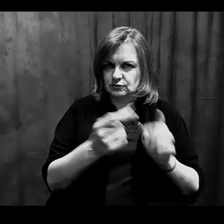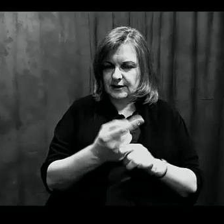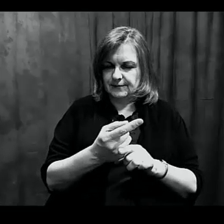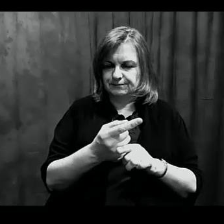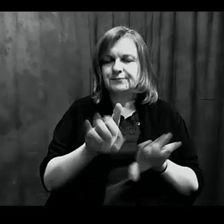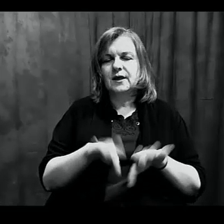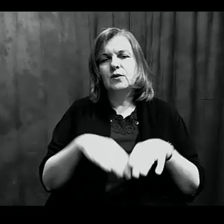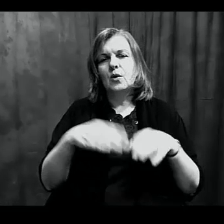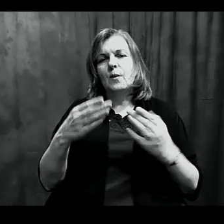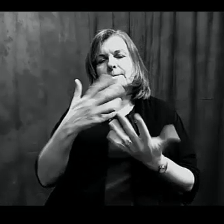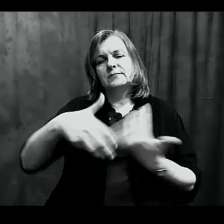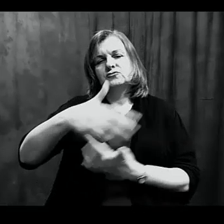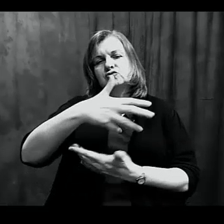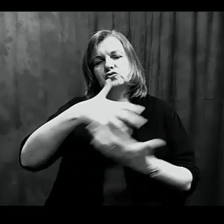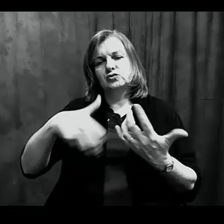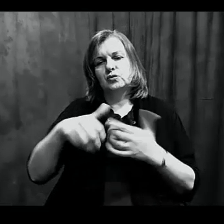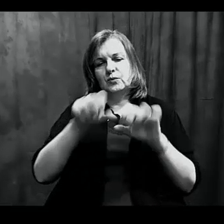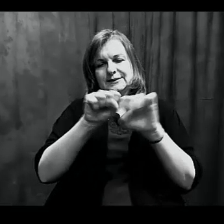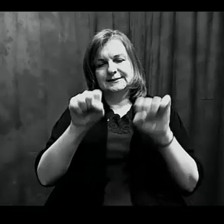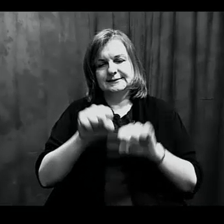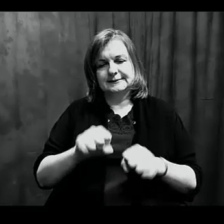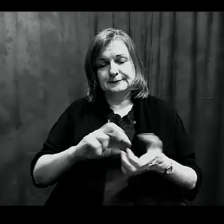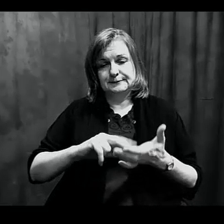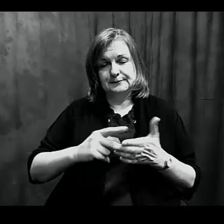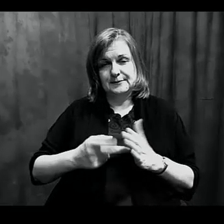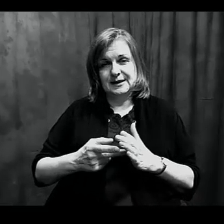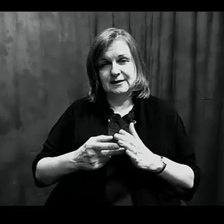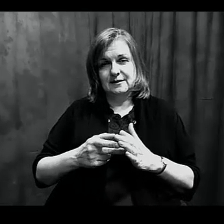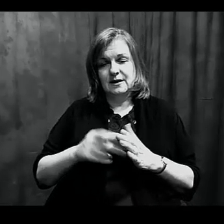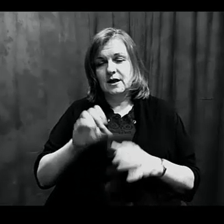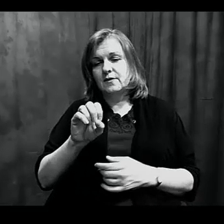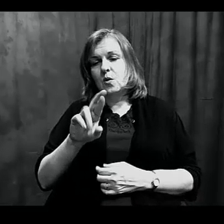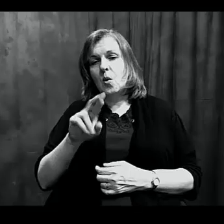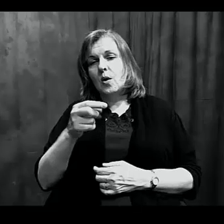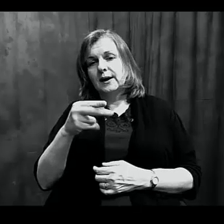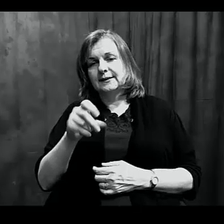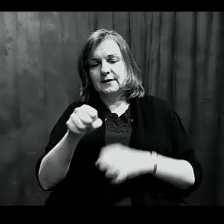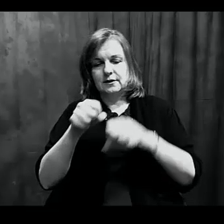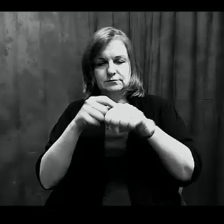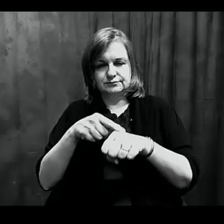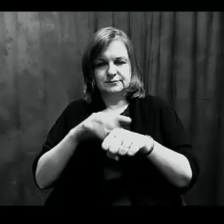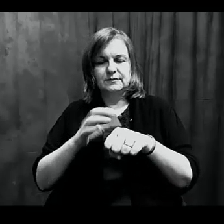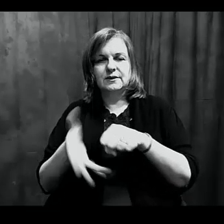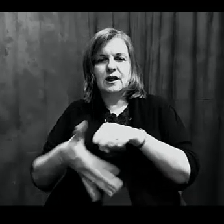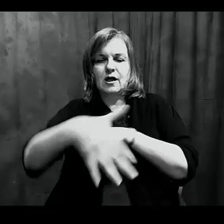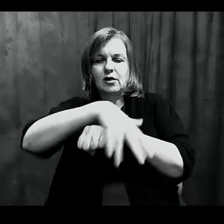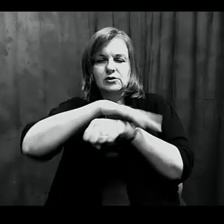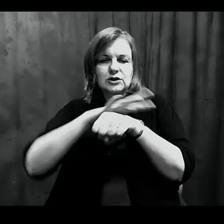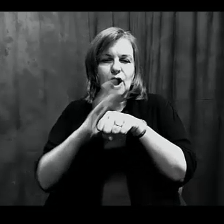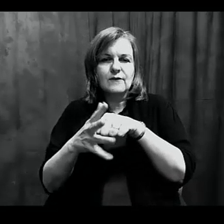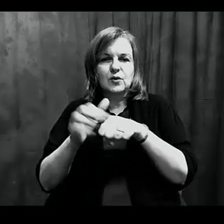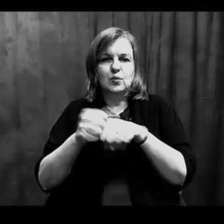so here just a couple of examples dragonfly is butterflies millpedes centipedes and so on